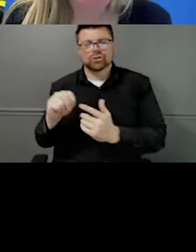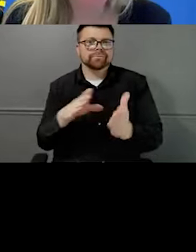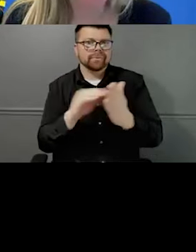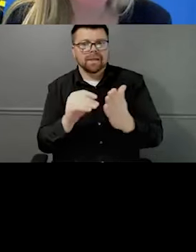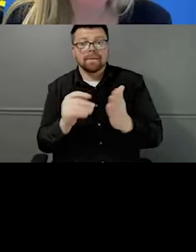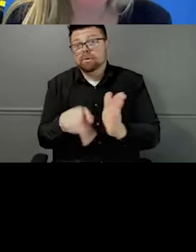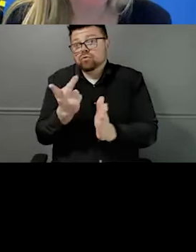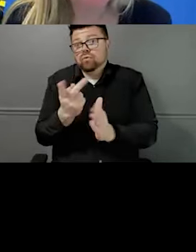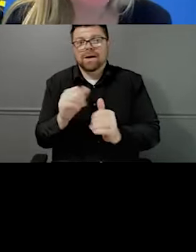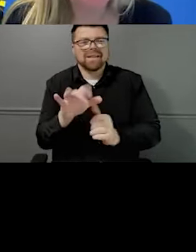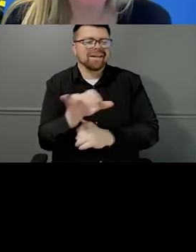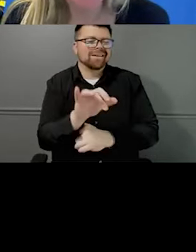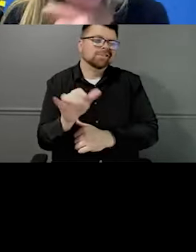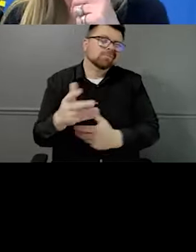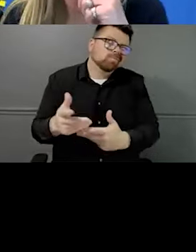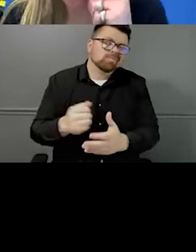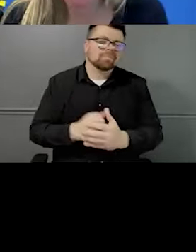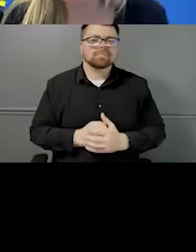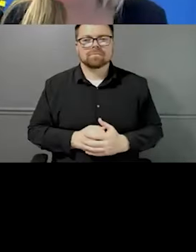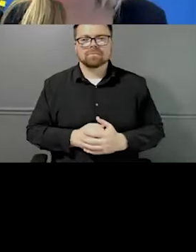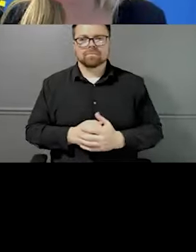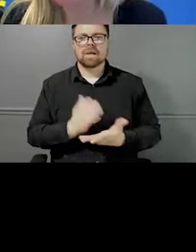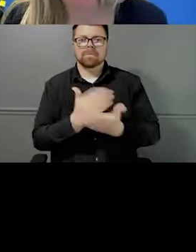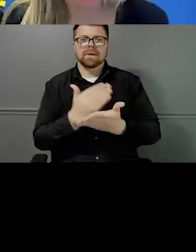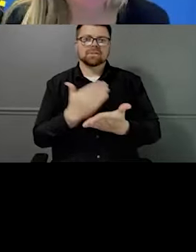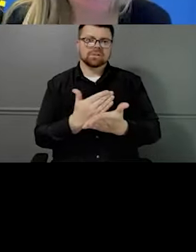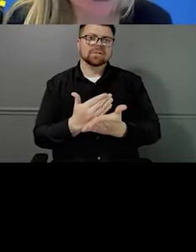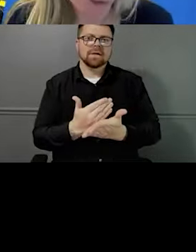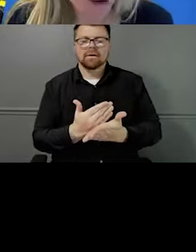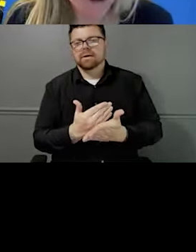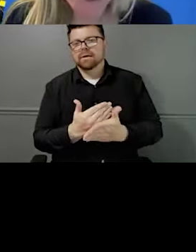to budgetary implication as well.